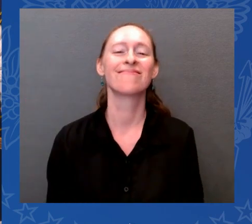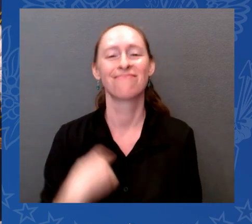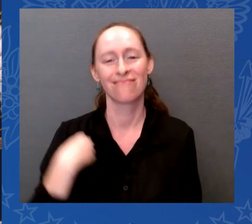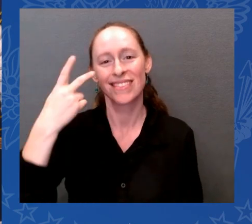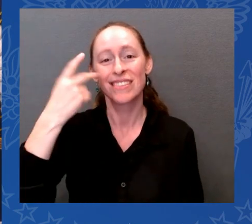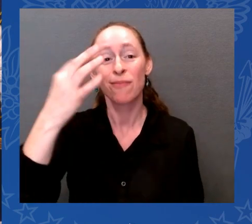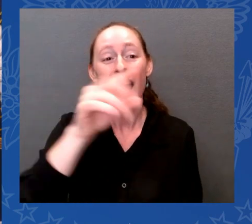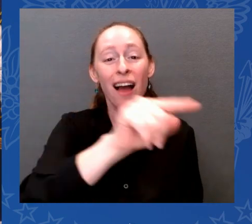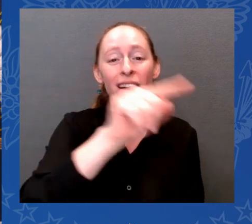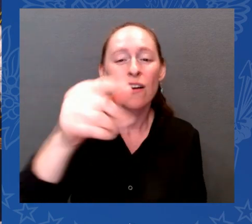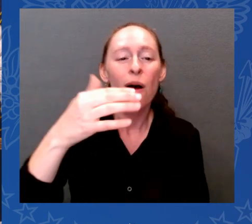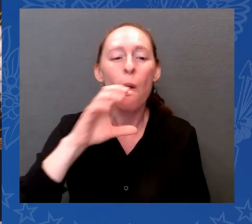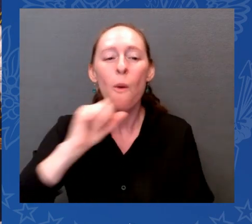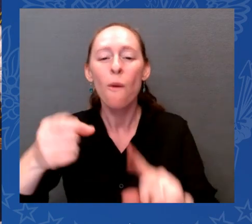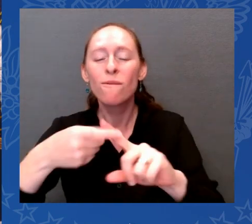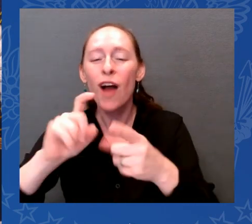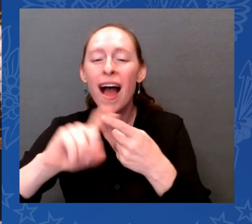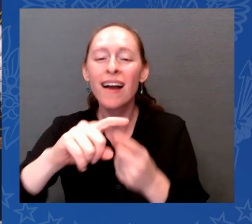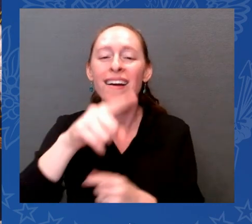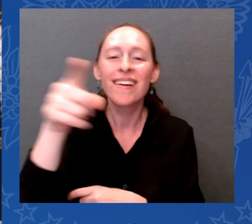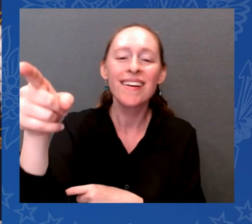And I think President Black is there.